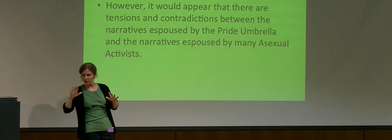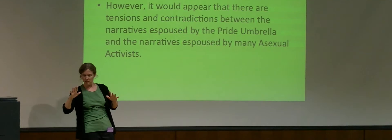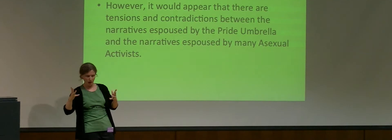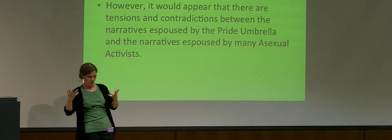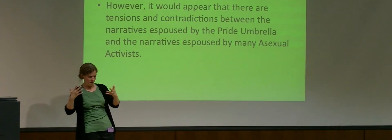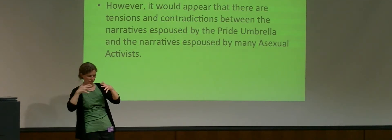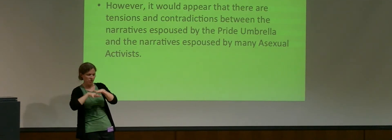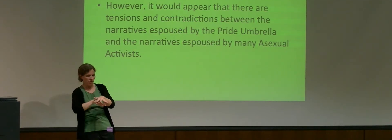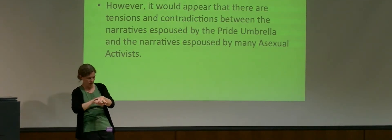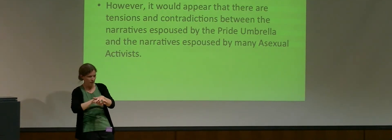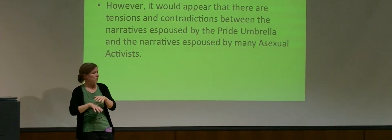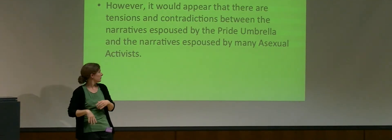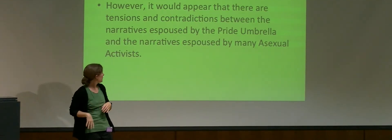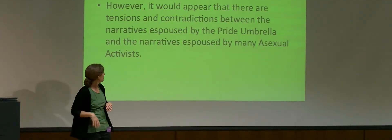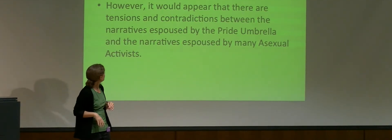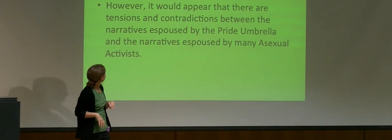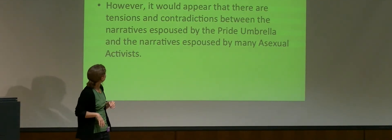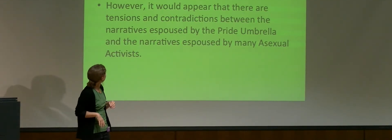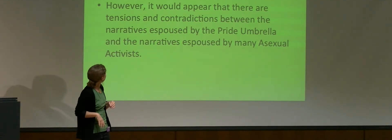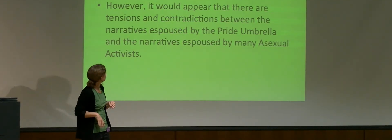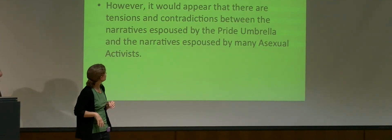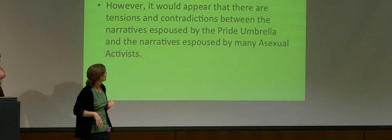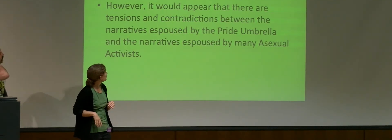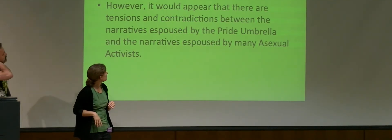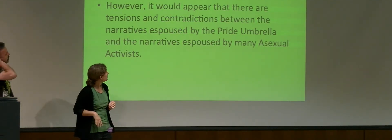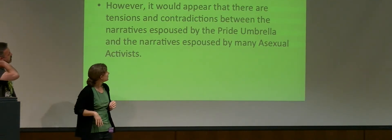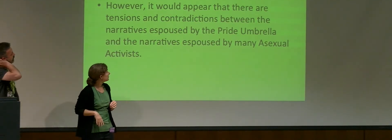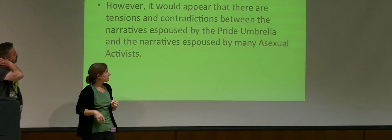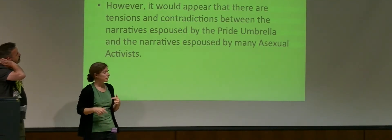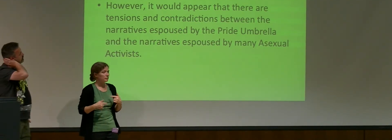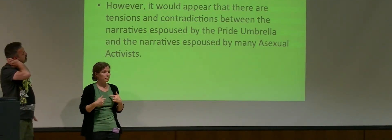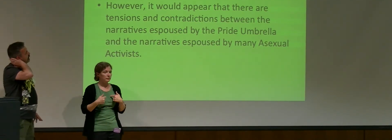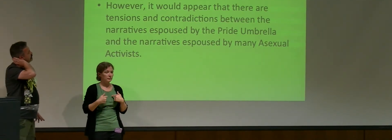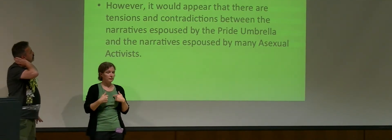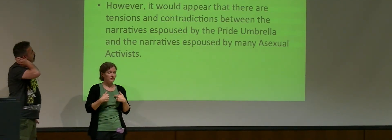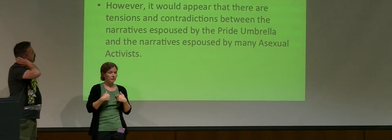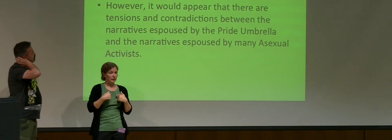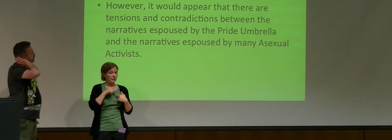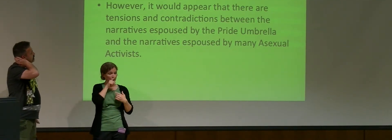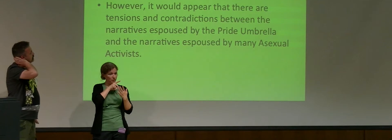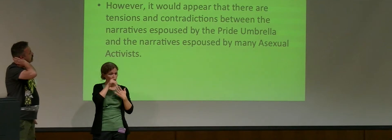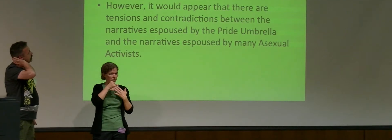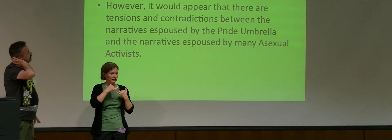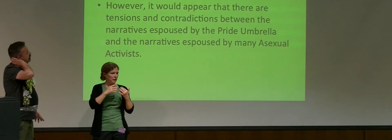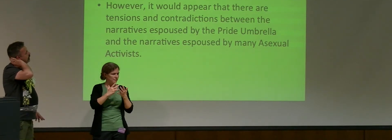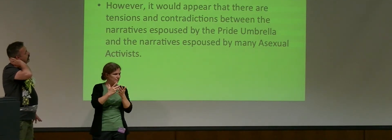I’m still in the data collecting stage of my project